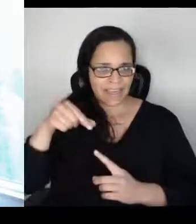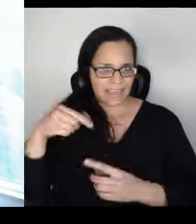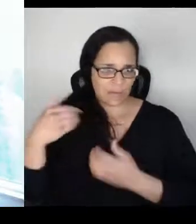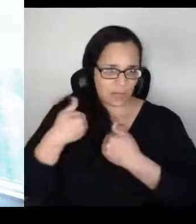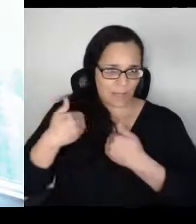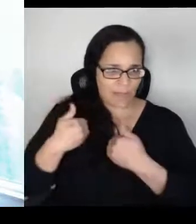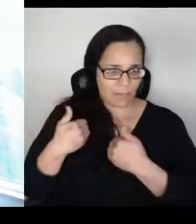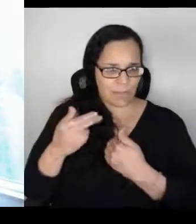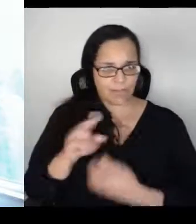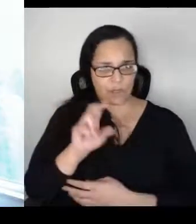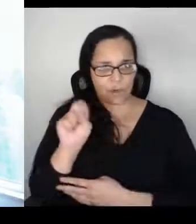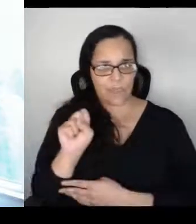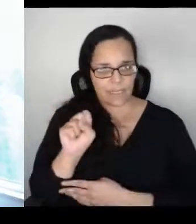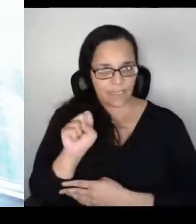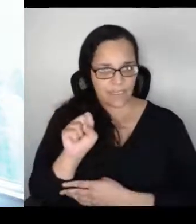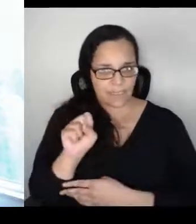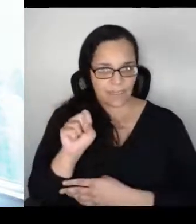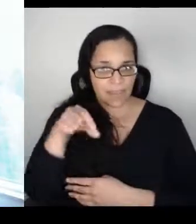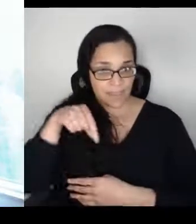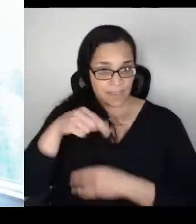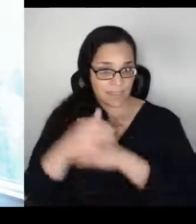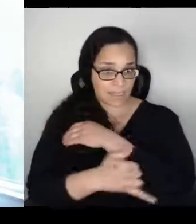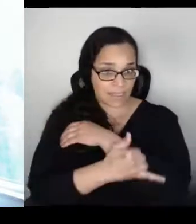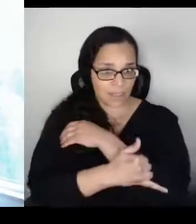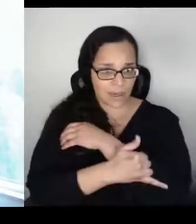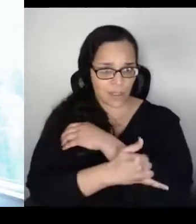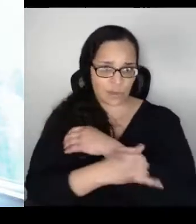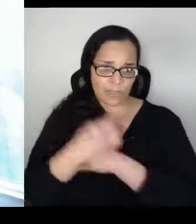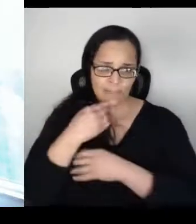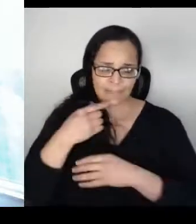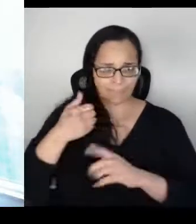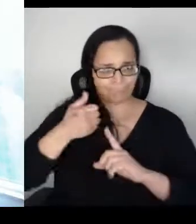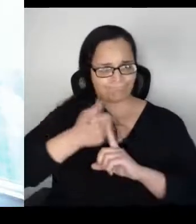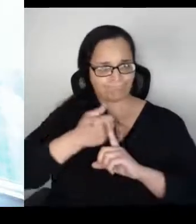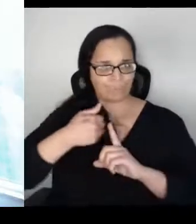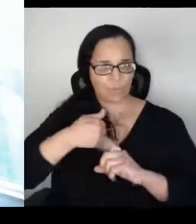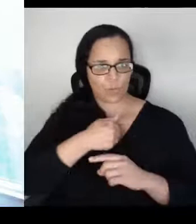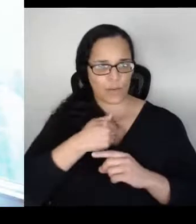a country that sells a claim to be a welcoming